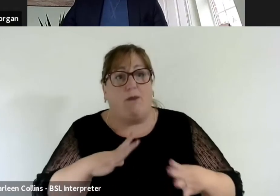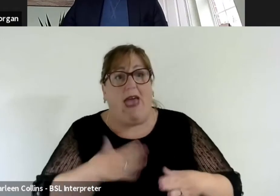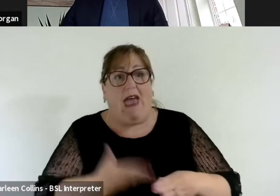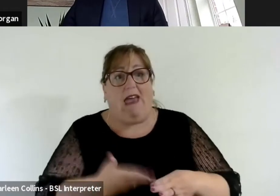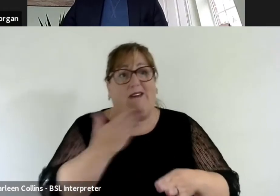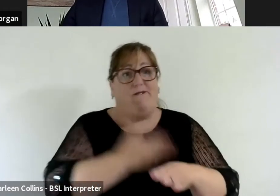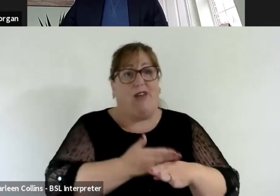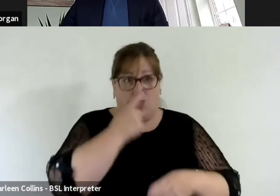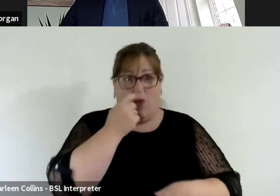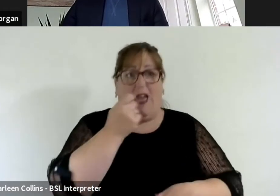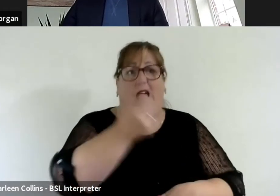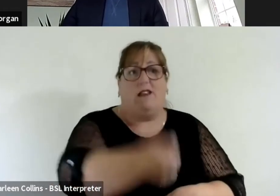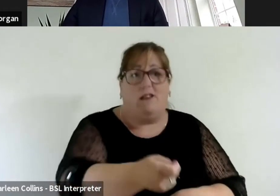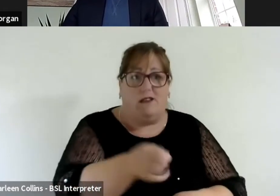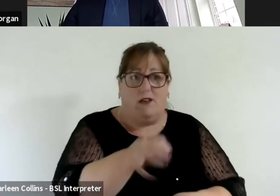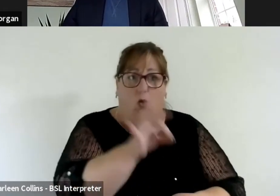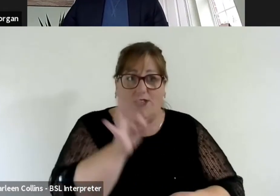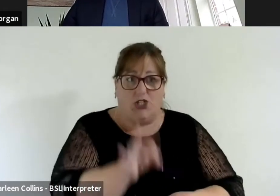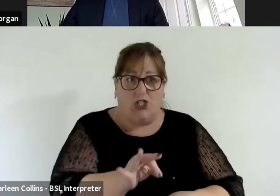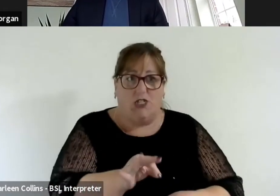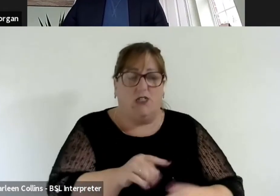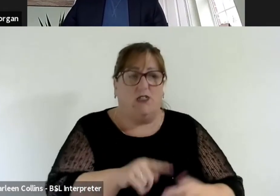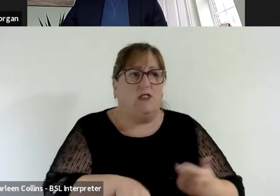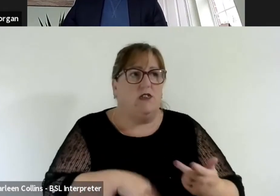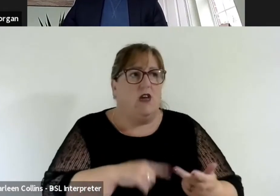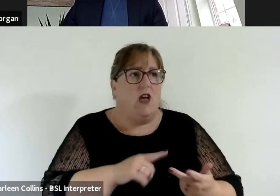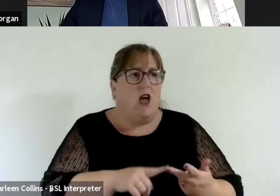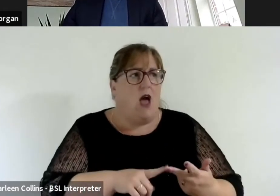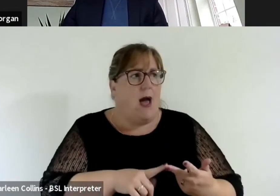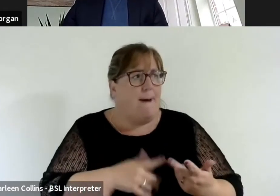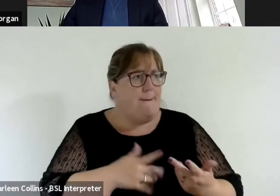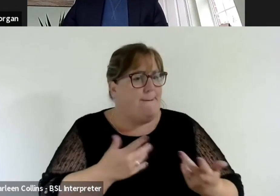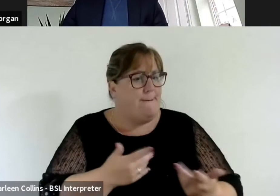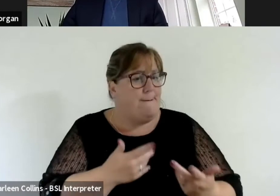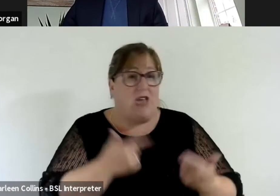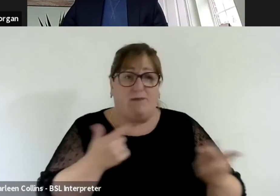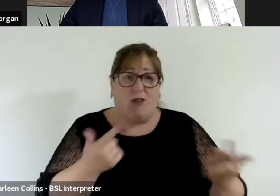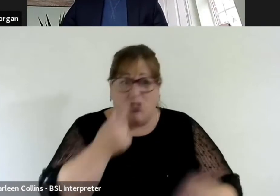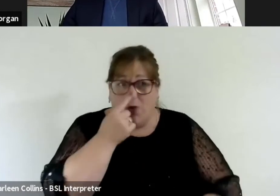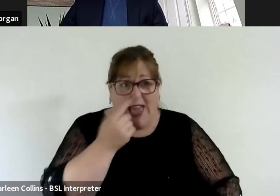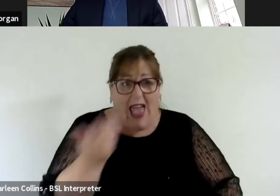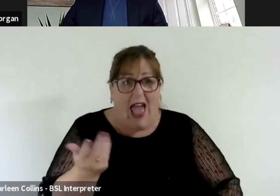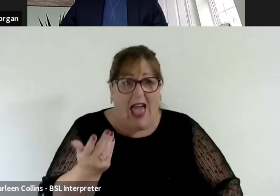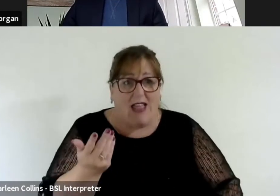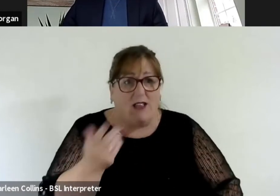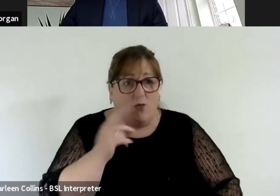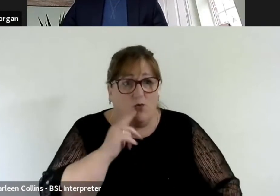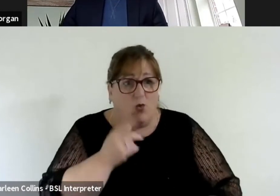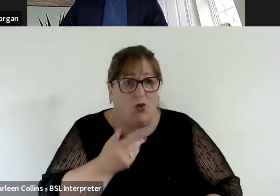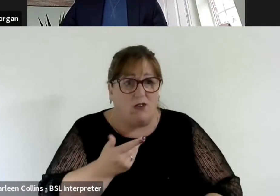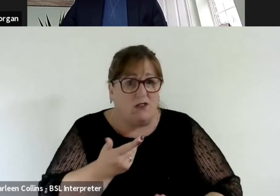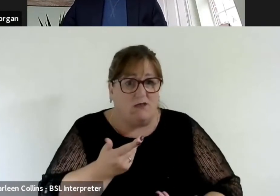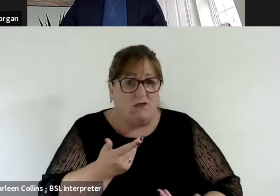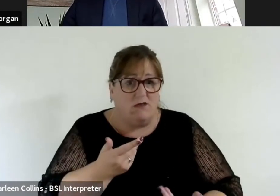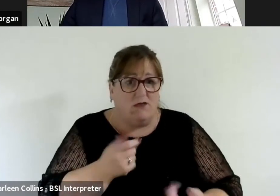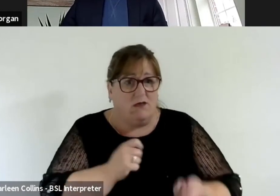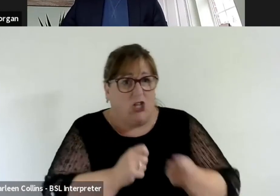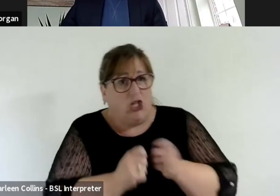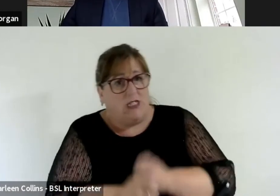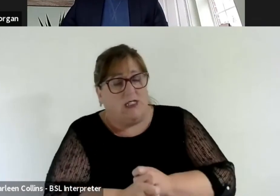Other reasonable adjustments we can offer to if someone needs extra time in interview or needs questions provided beforehand, accessibility, basically as much as we possibly can,